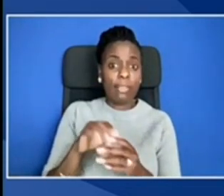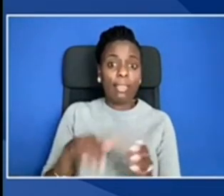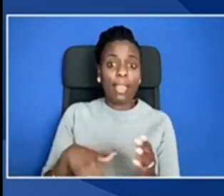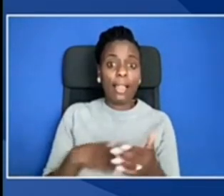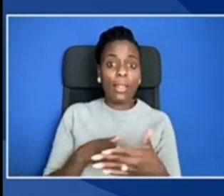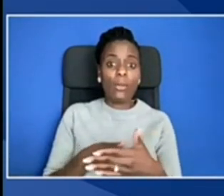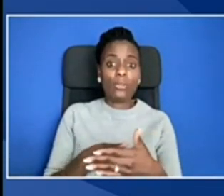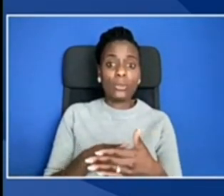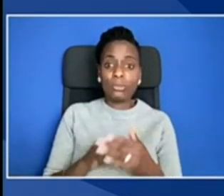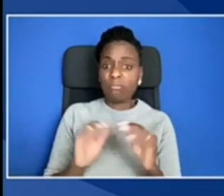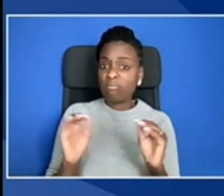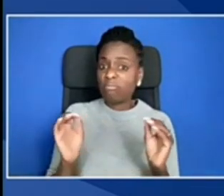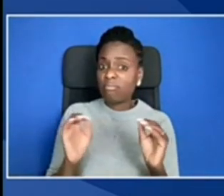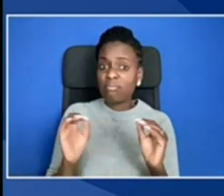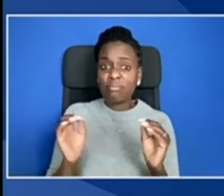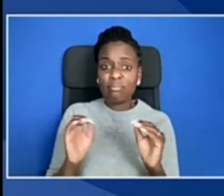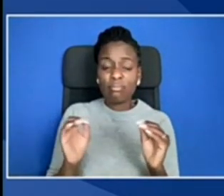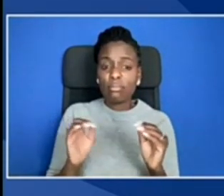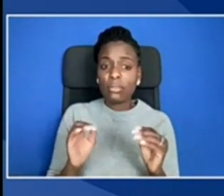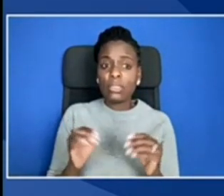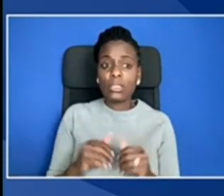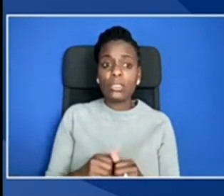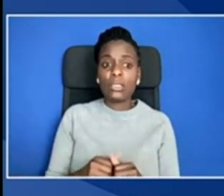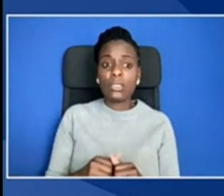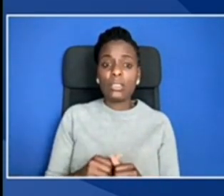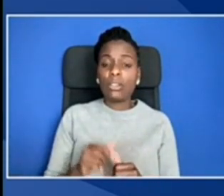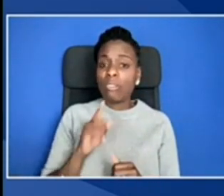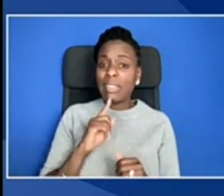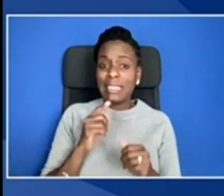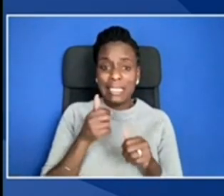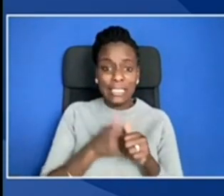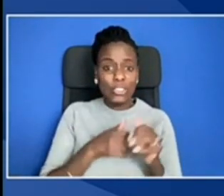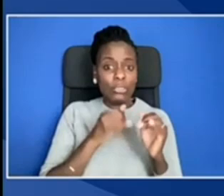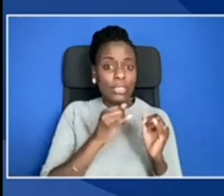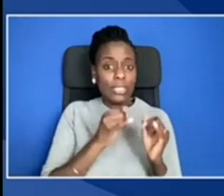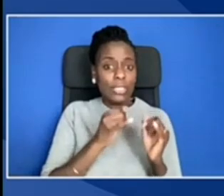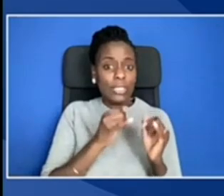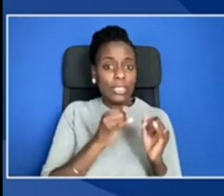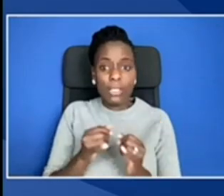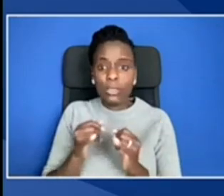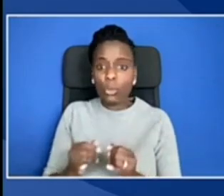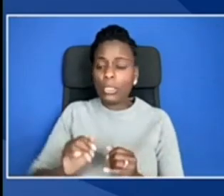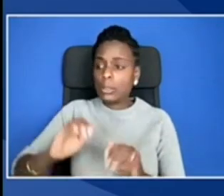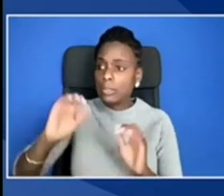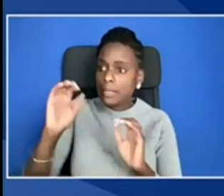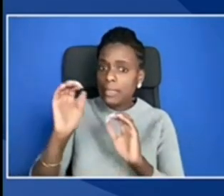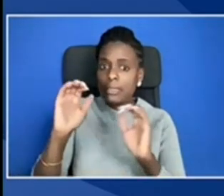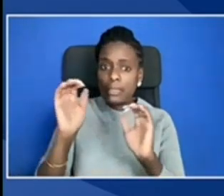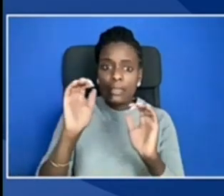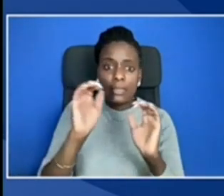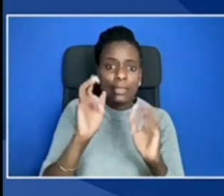It's up to the individual to seek out whether or not they might be eligible for